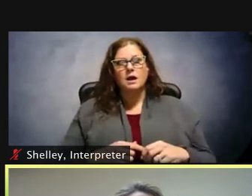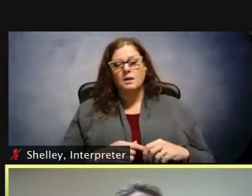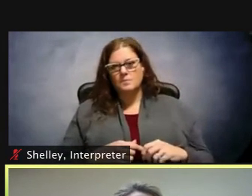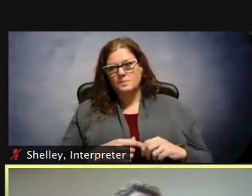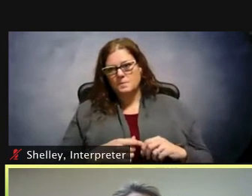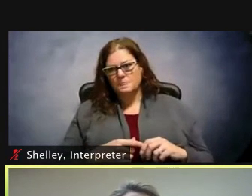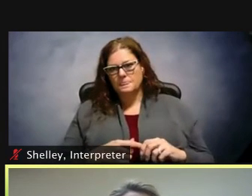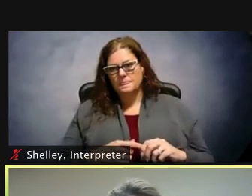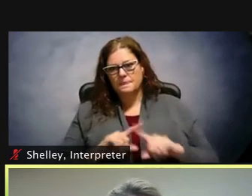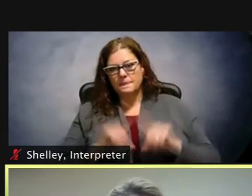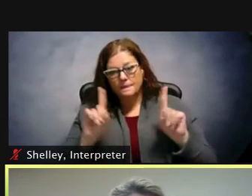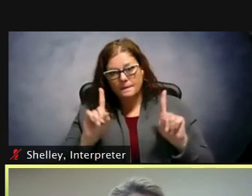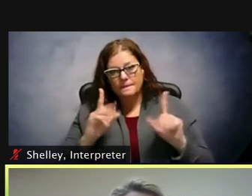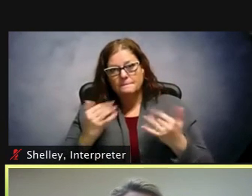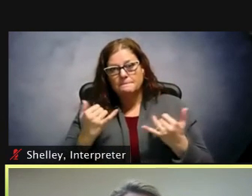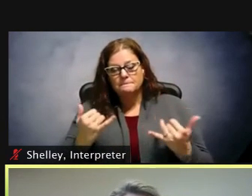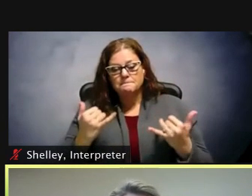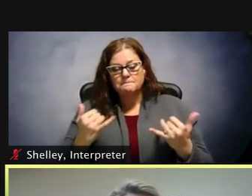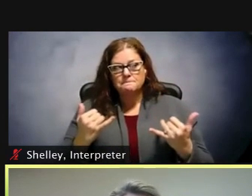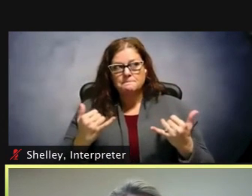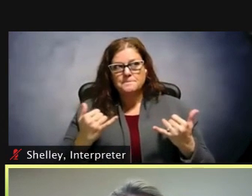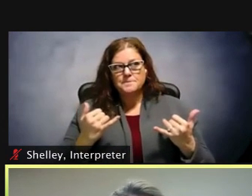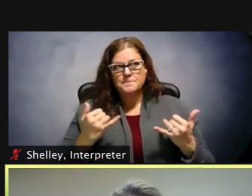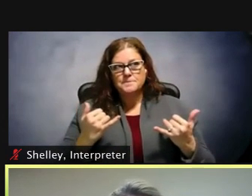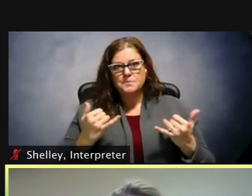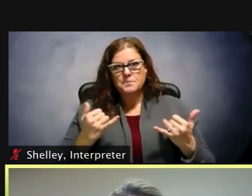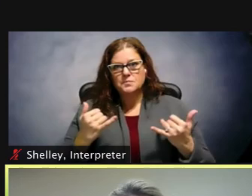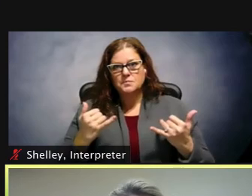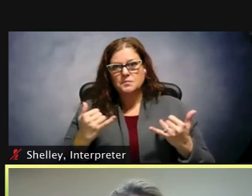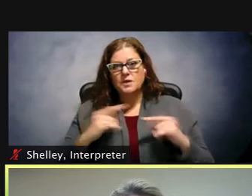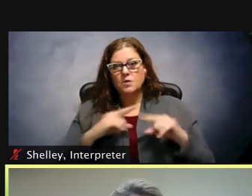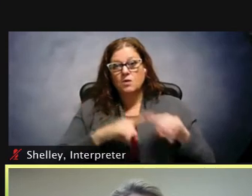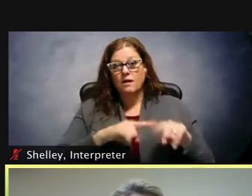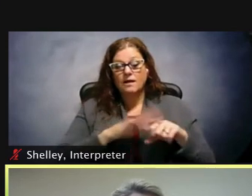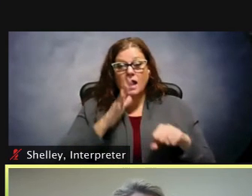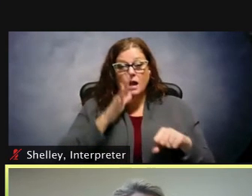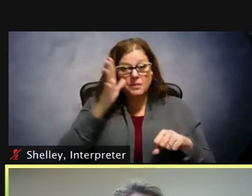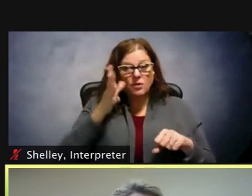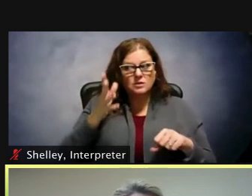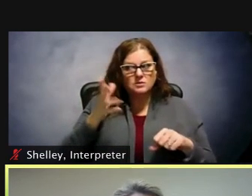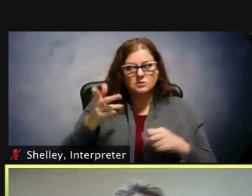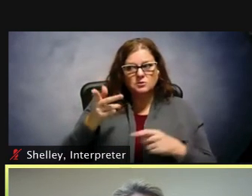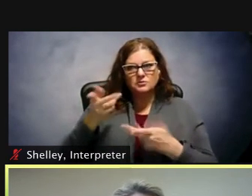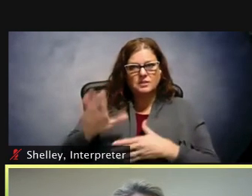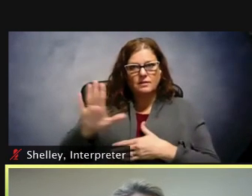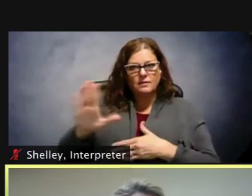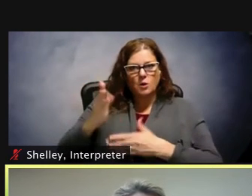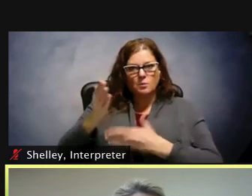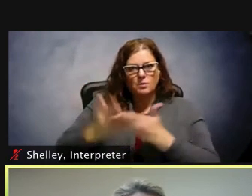But at this point, we are relying on the parents to do their part to get that medical release.